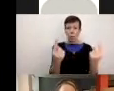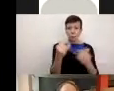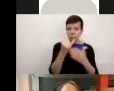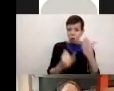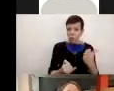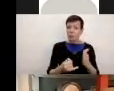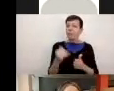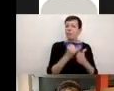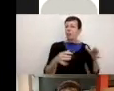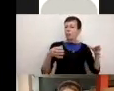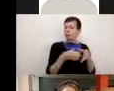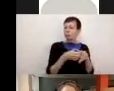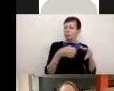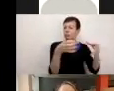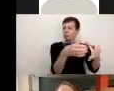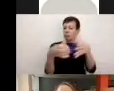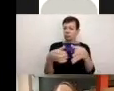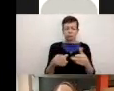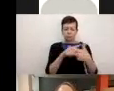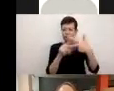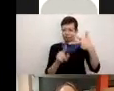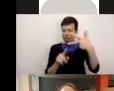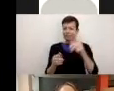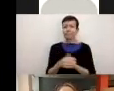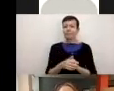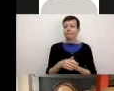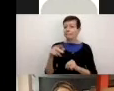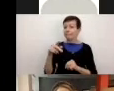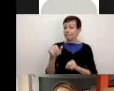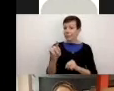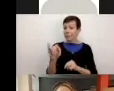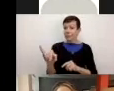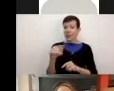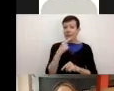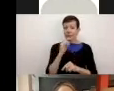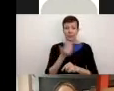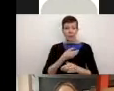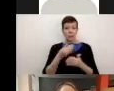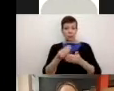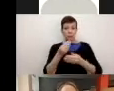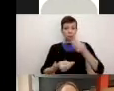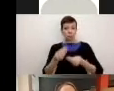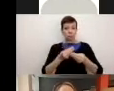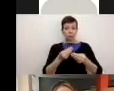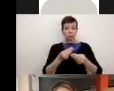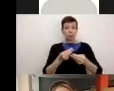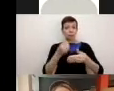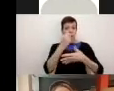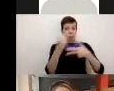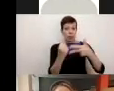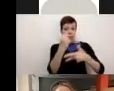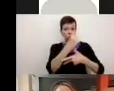As Patti introduced, our 2022 program funding priorities include reopening efforts; the